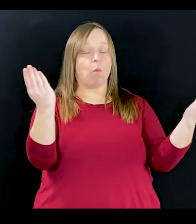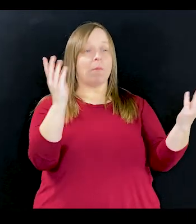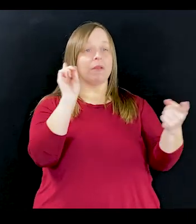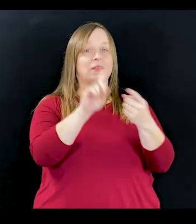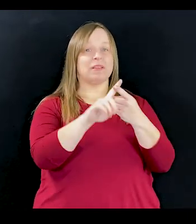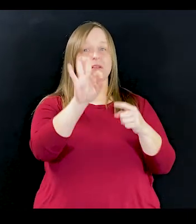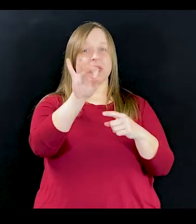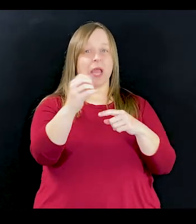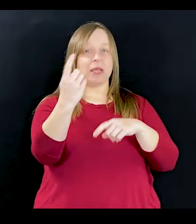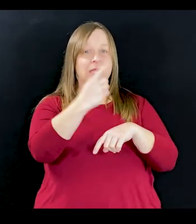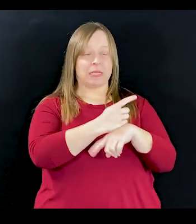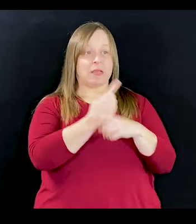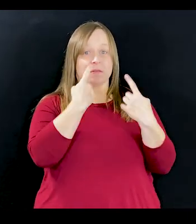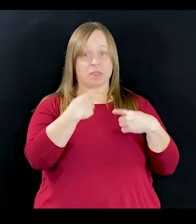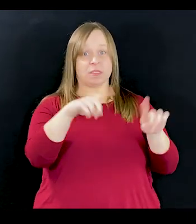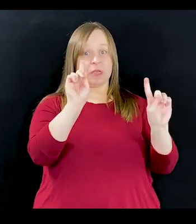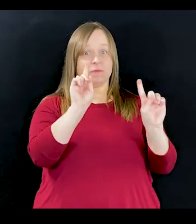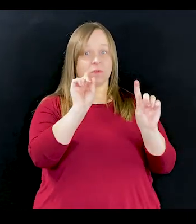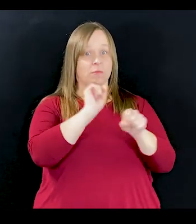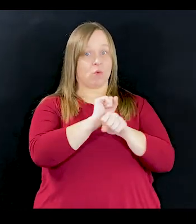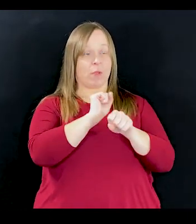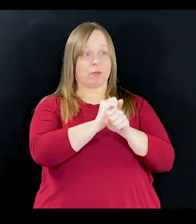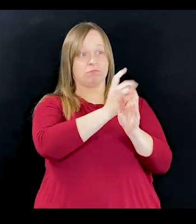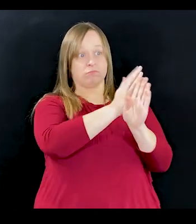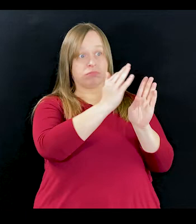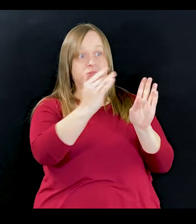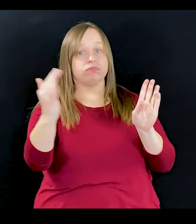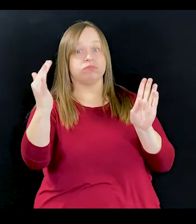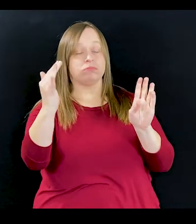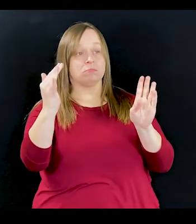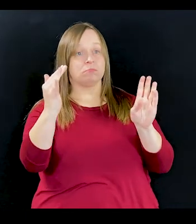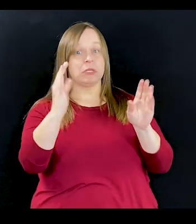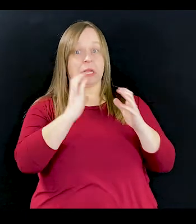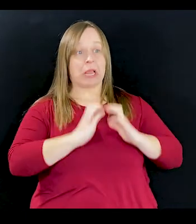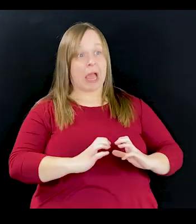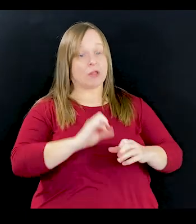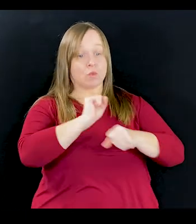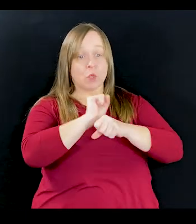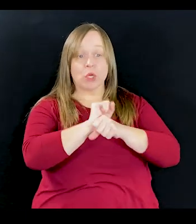up until 90 days of successful employment. So once the client starts